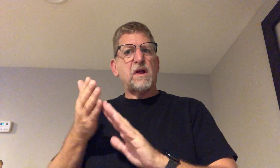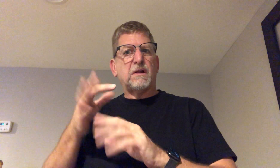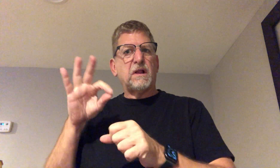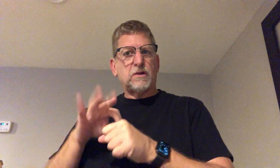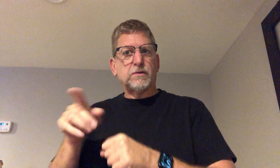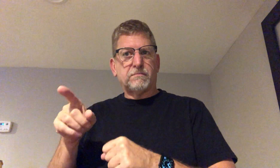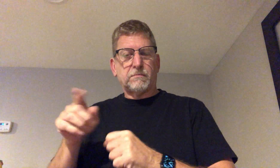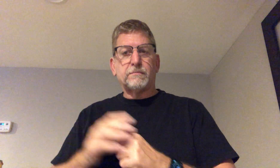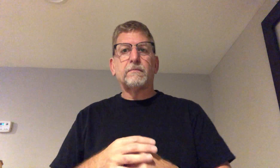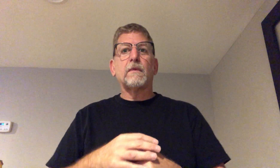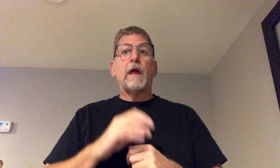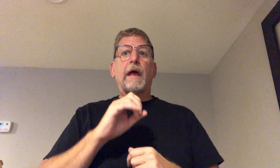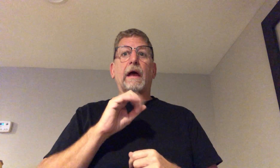to run in the election.